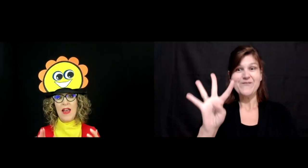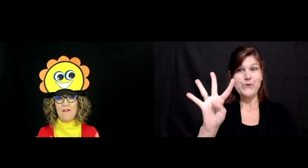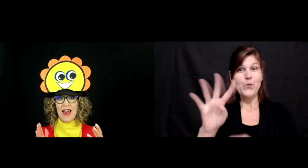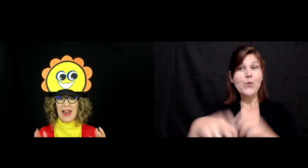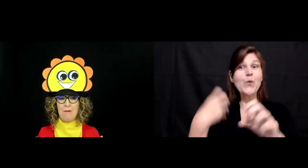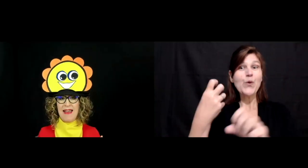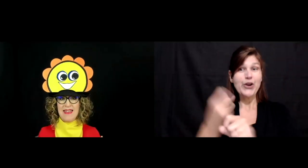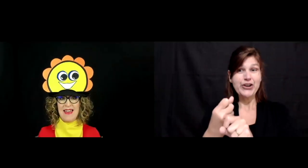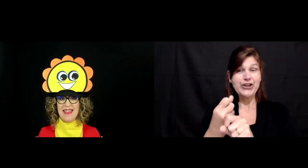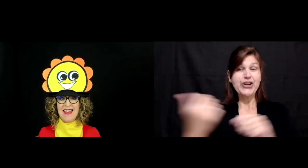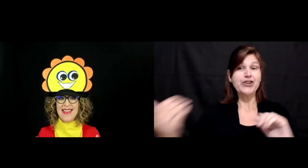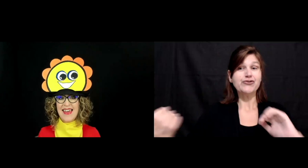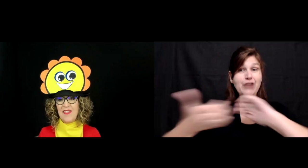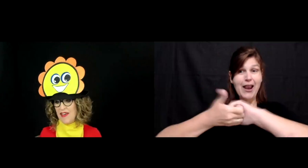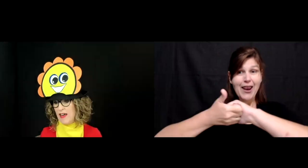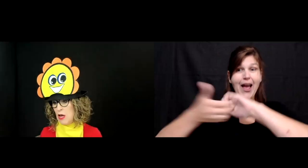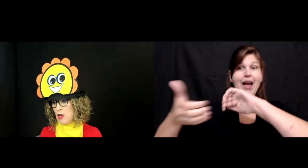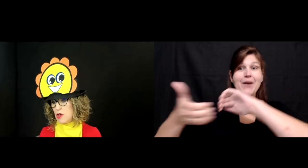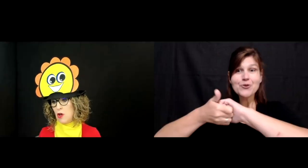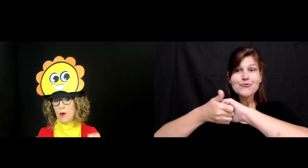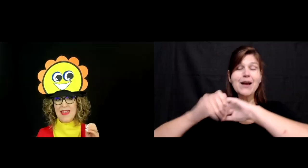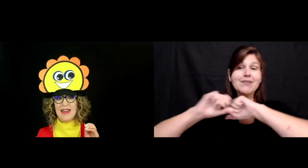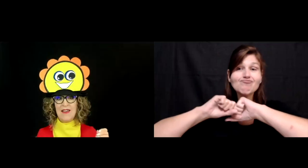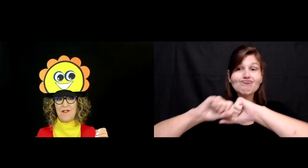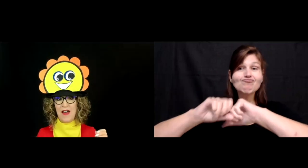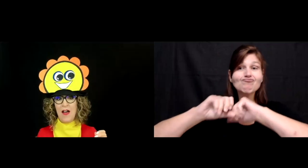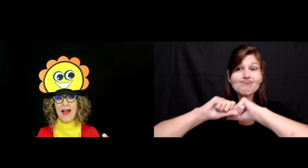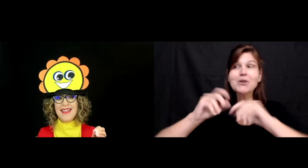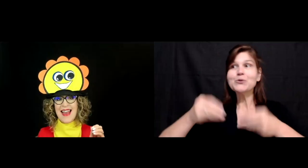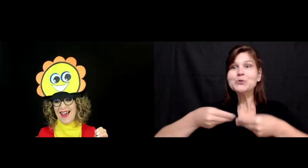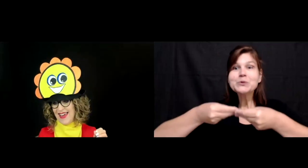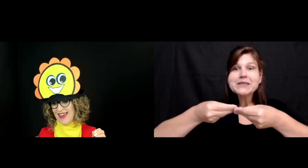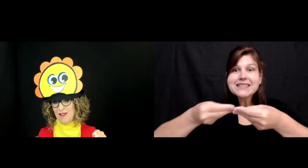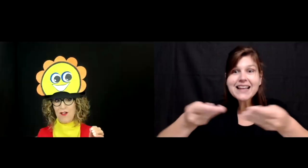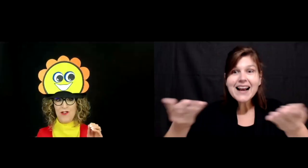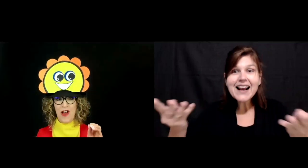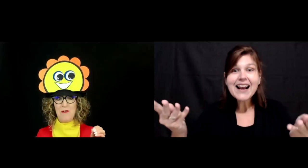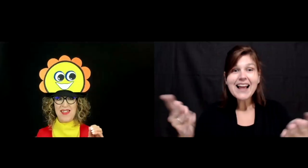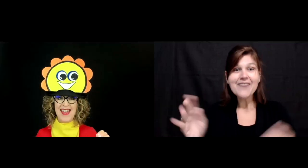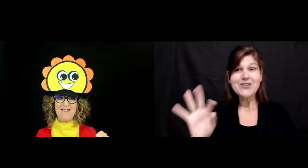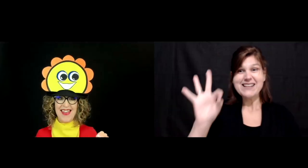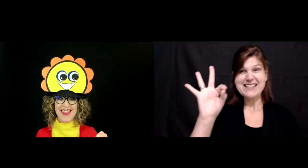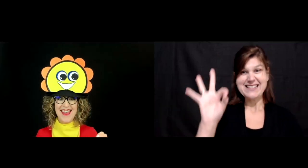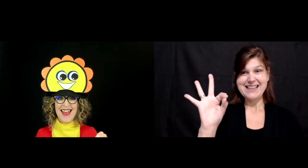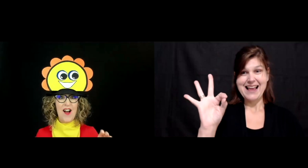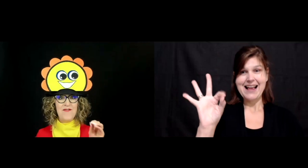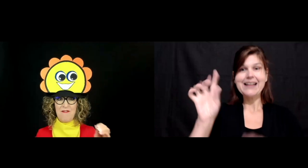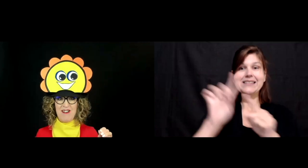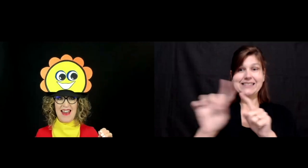we have collaborated together to deliver nine show series of different lengths.